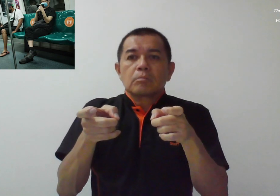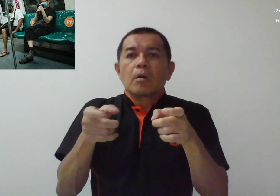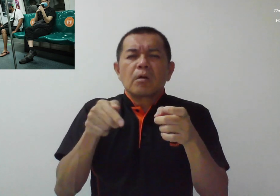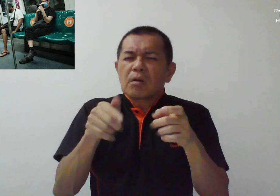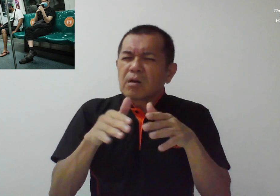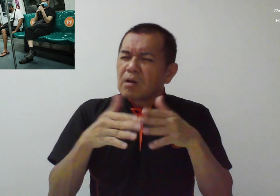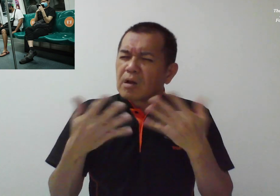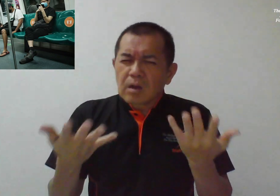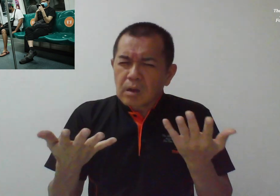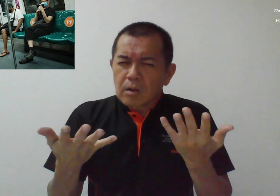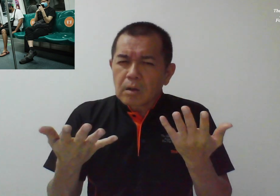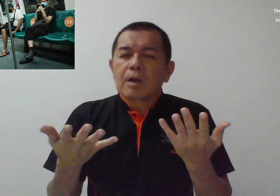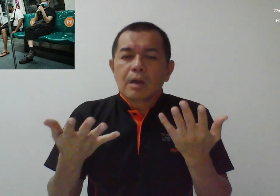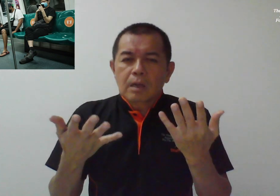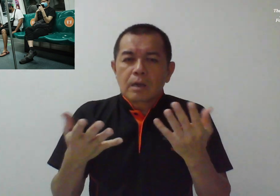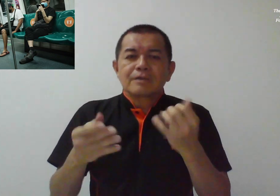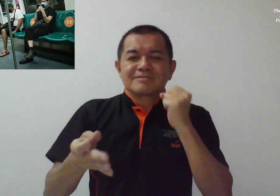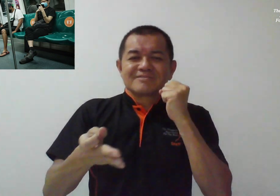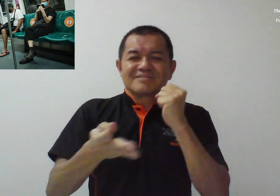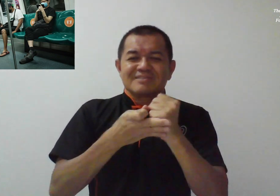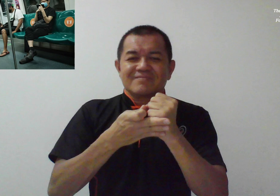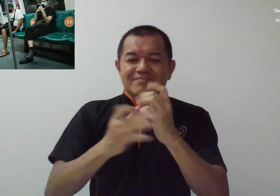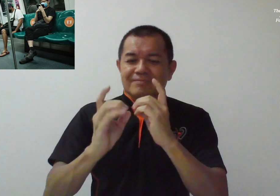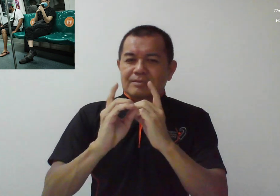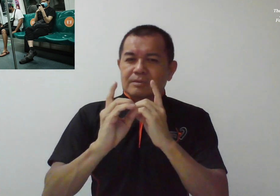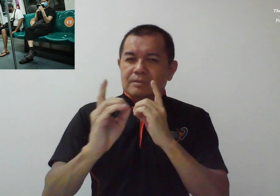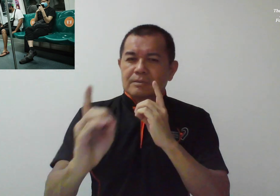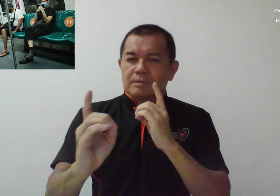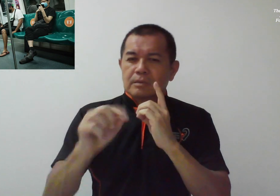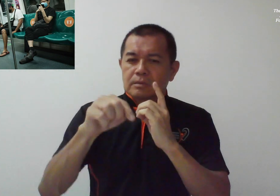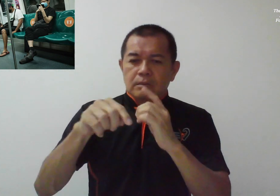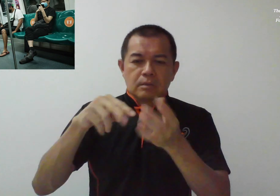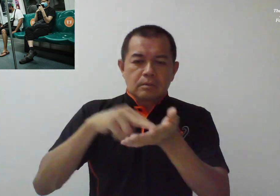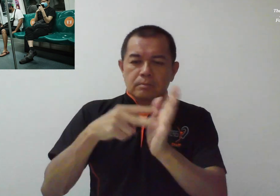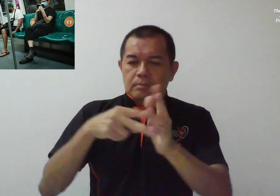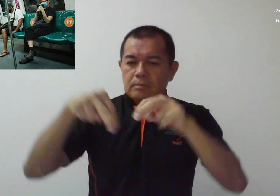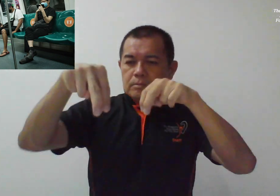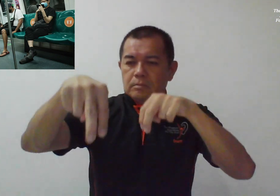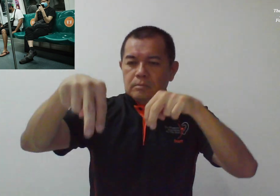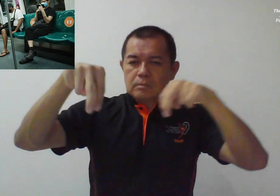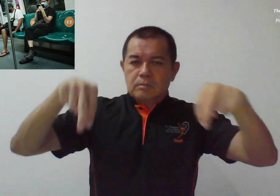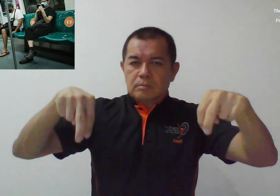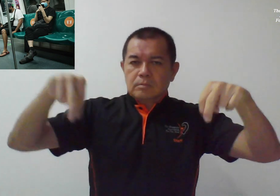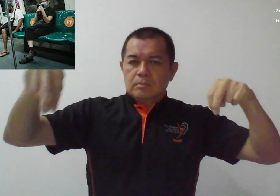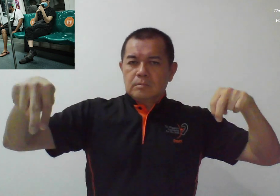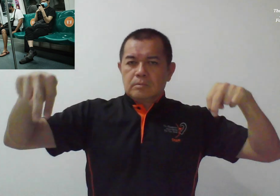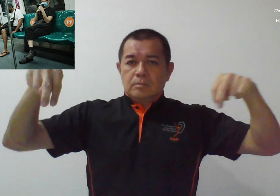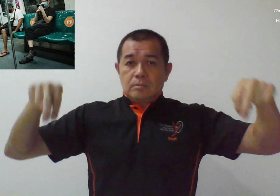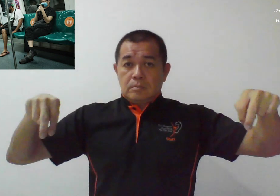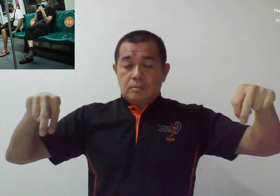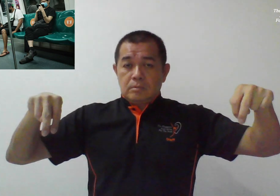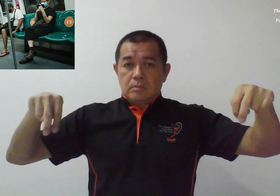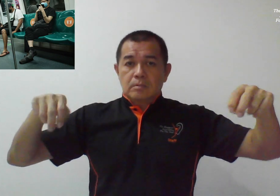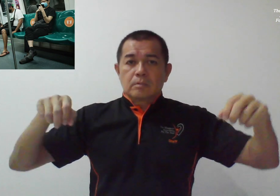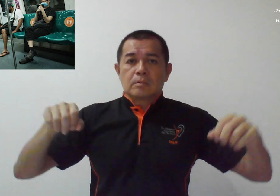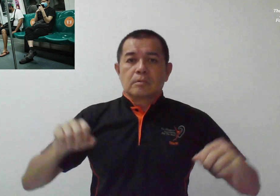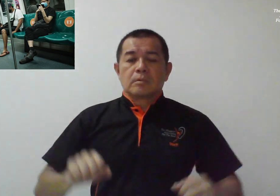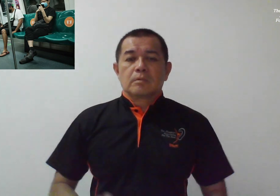when safe distancing is compromised.